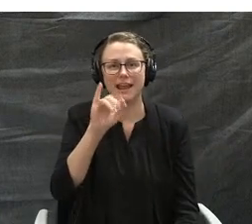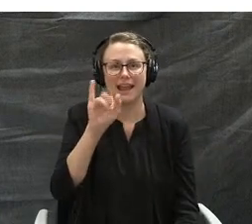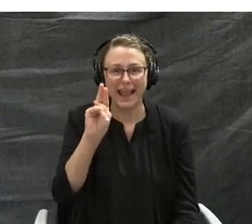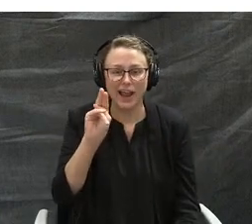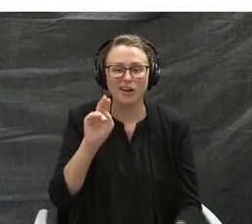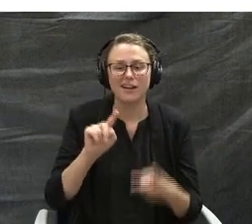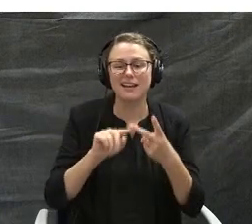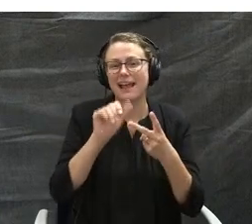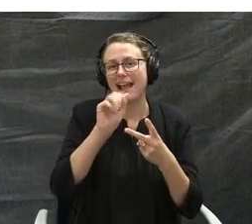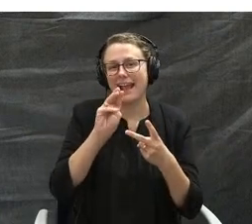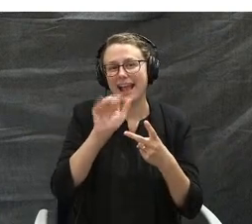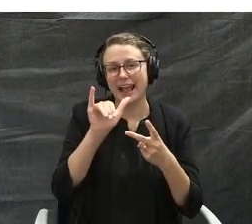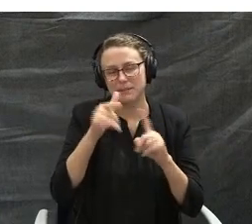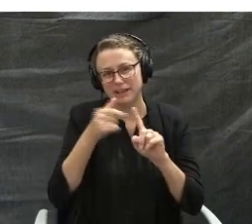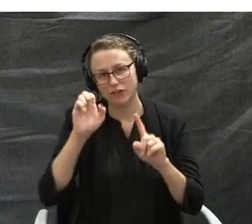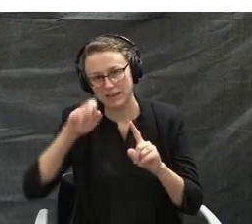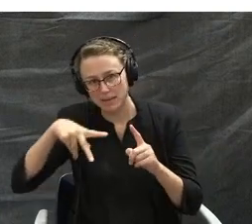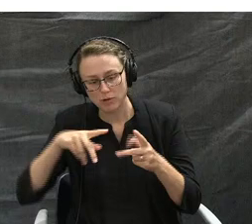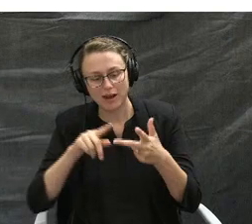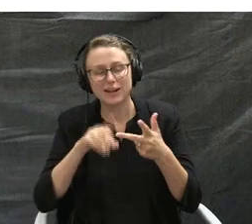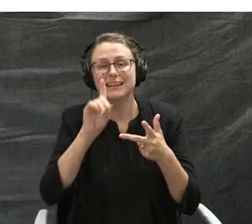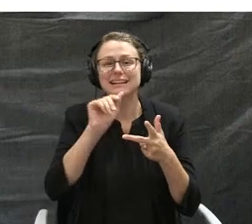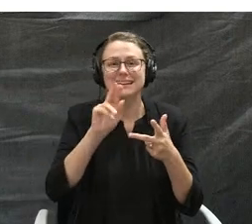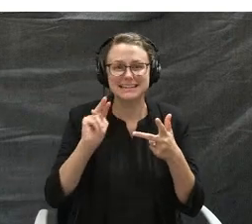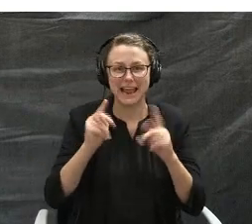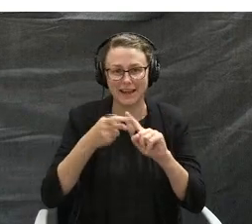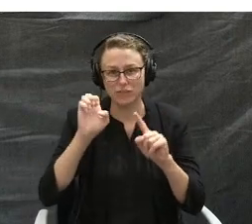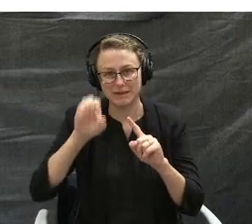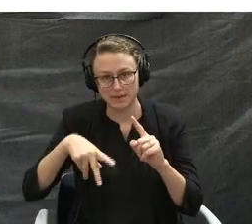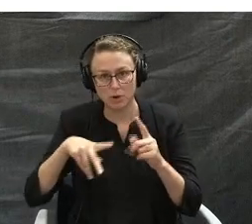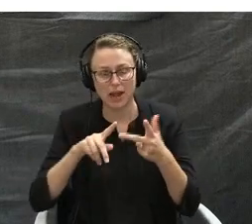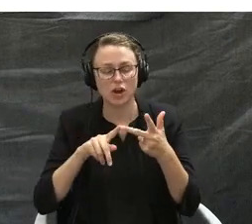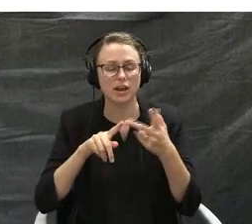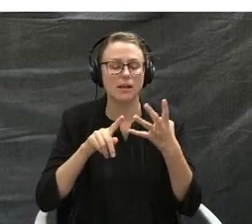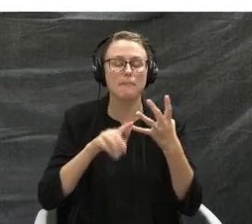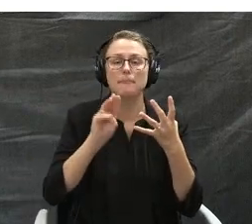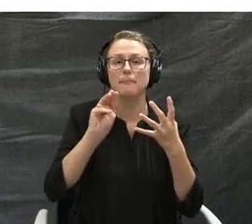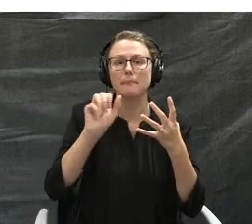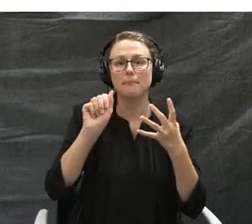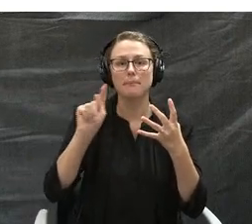Amy Grady of Eden Prairie, Dan Hahn of Eden Prairie Matthew